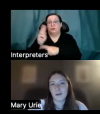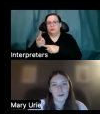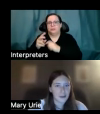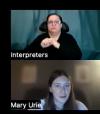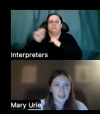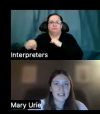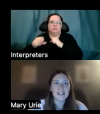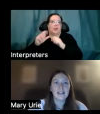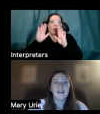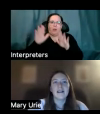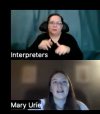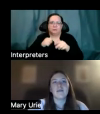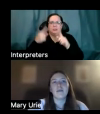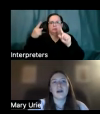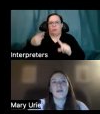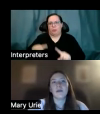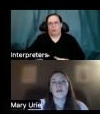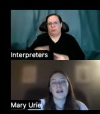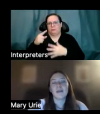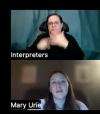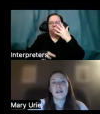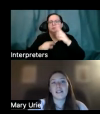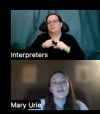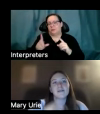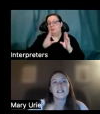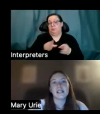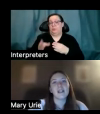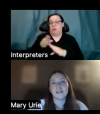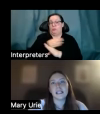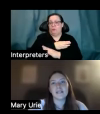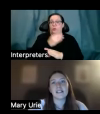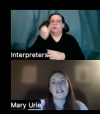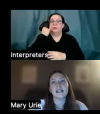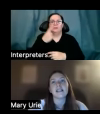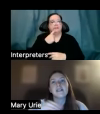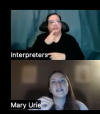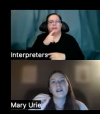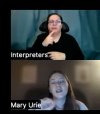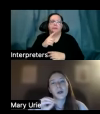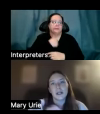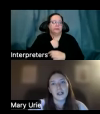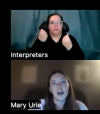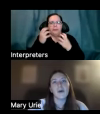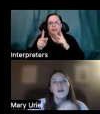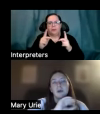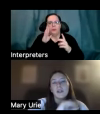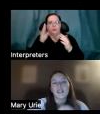go through all those points. But be prepared beforehand. So if they say you only have 60 seconds, you already know which